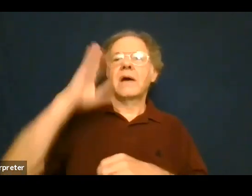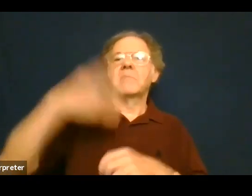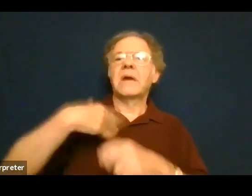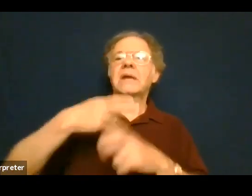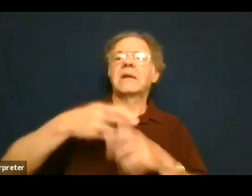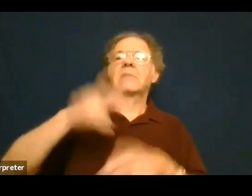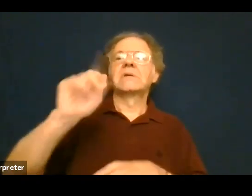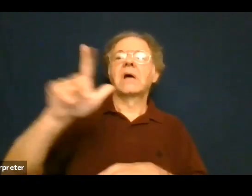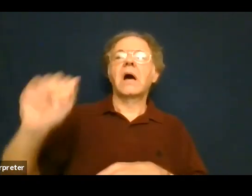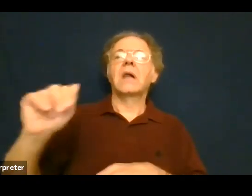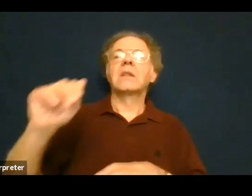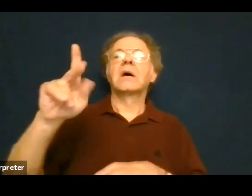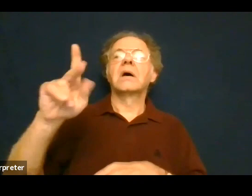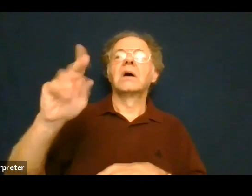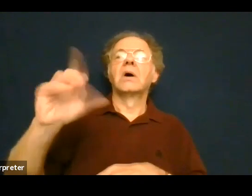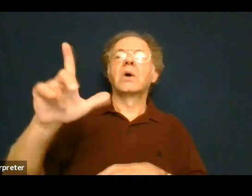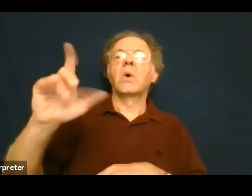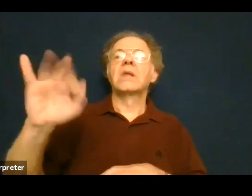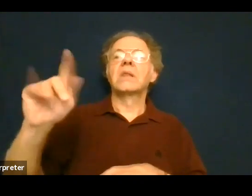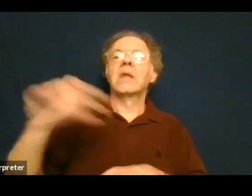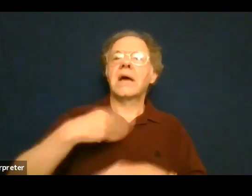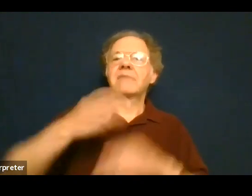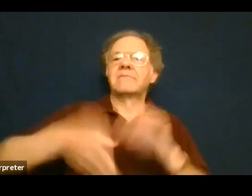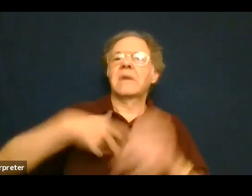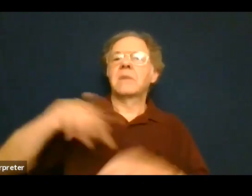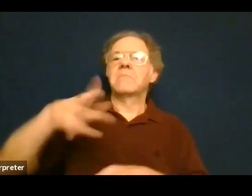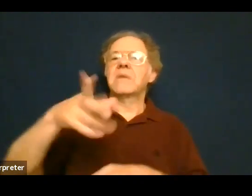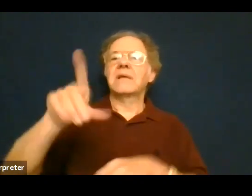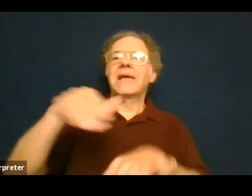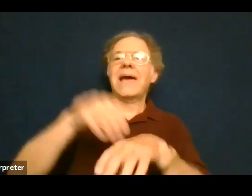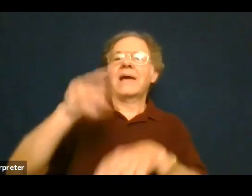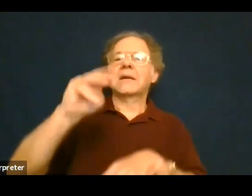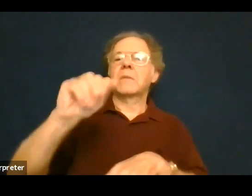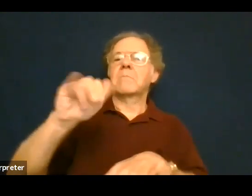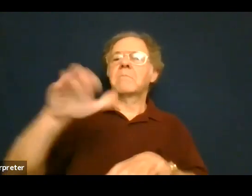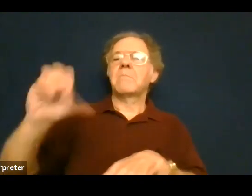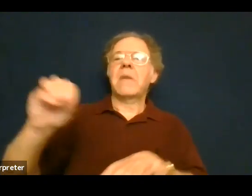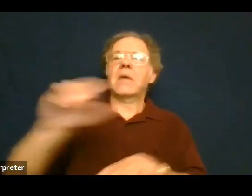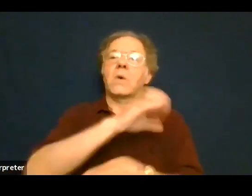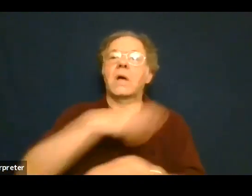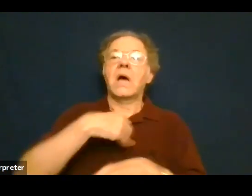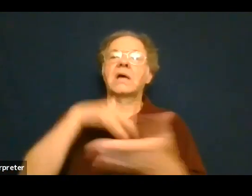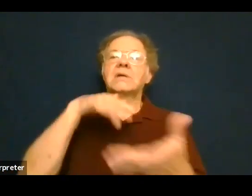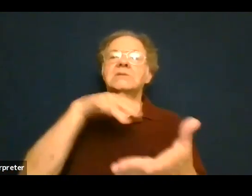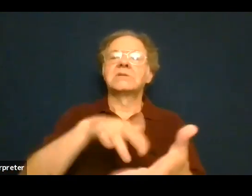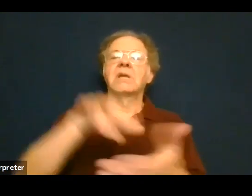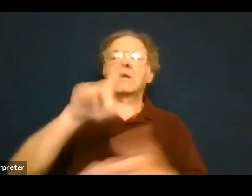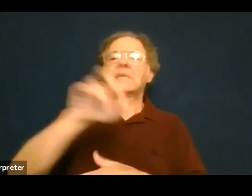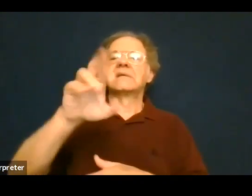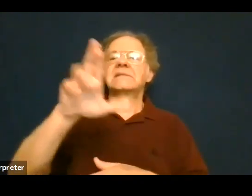I completed my PhD at Mayo Clinic, in which I studied the zebrafish model of Usher syndrome